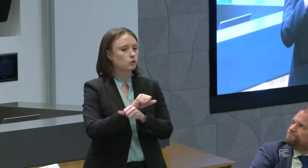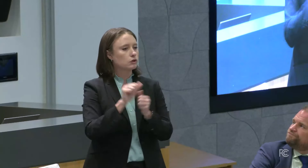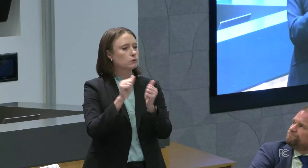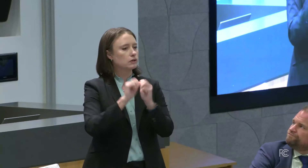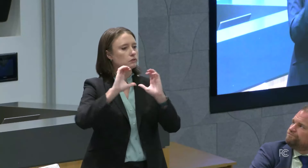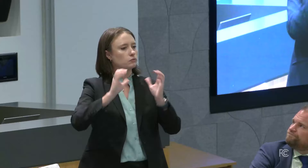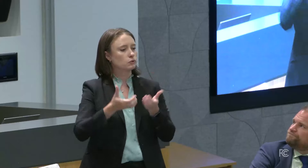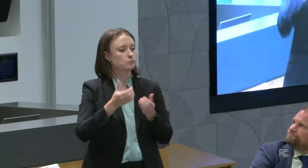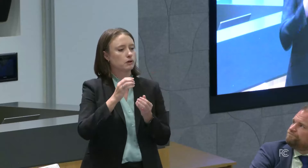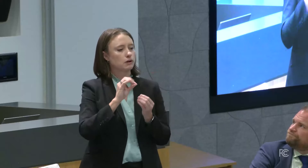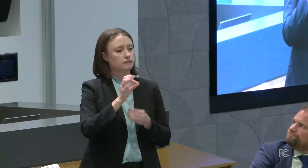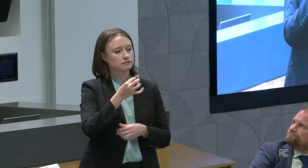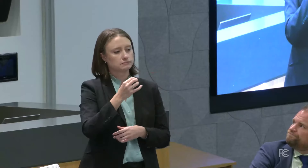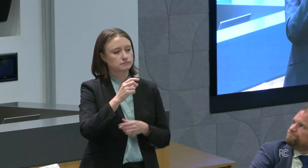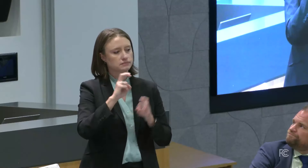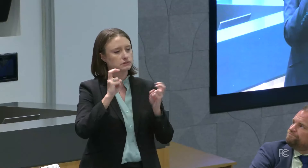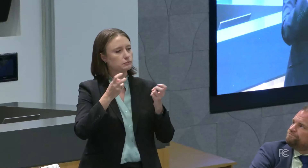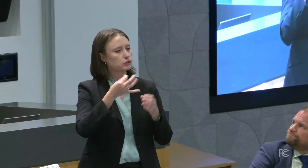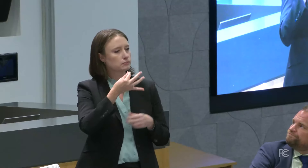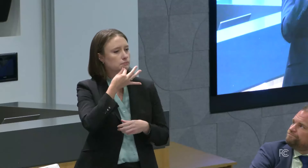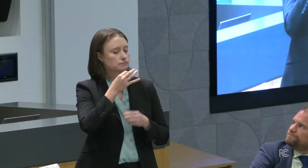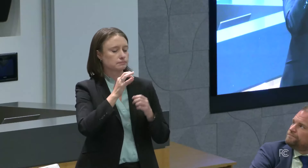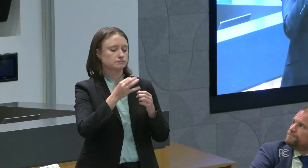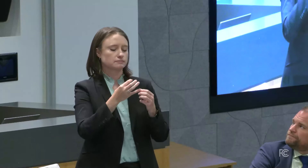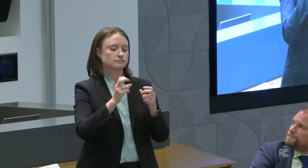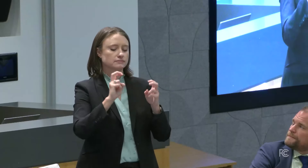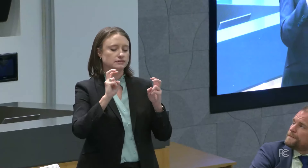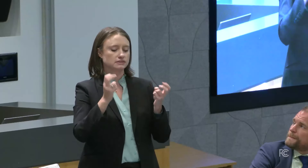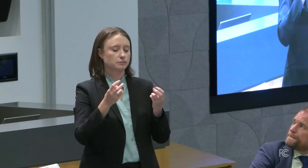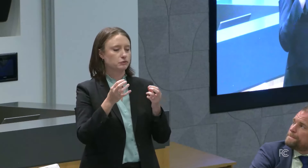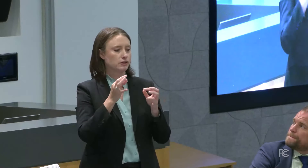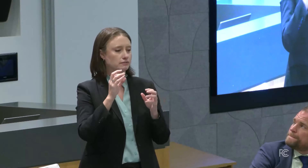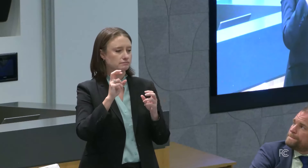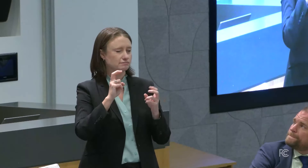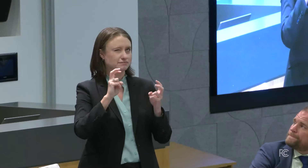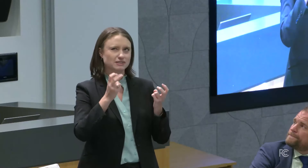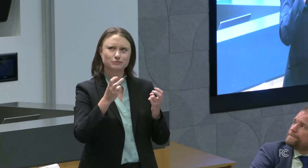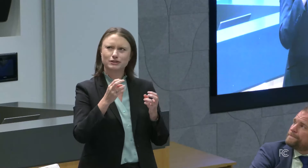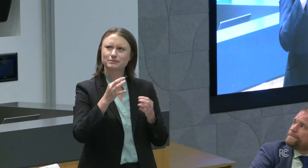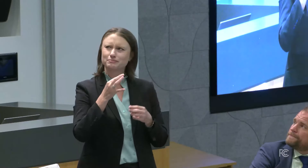PART OF THE AGREEMENT THAT